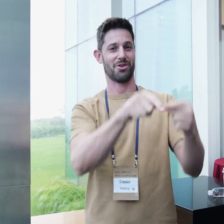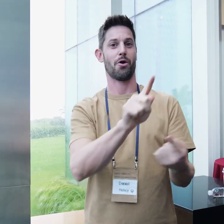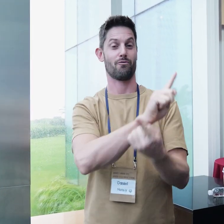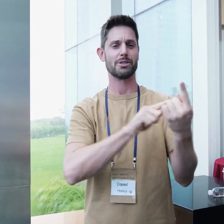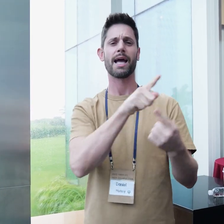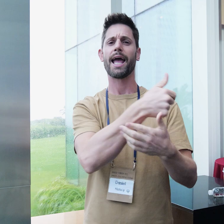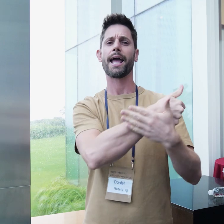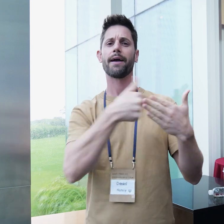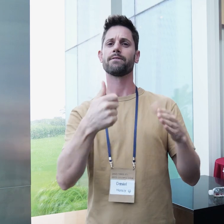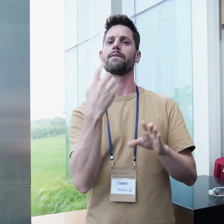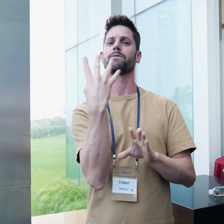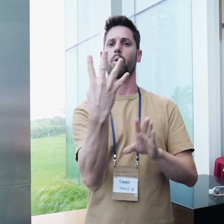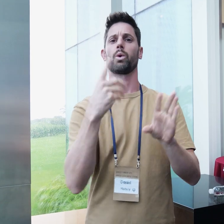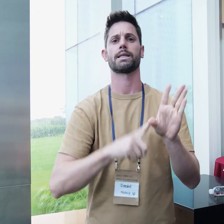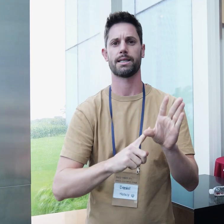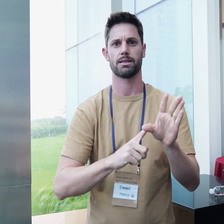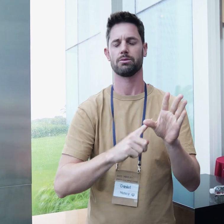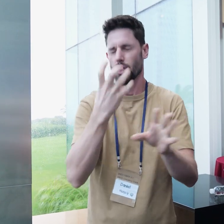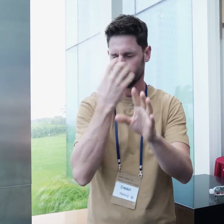I will definitely be attending a CODA conference again.